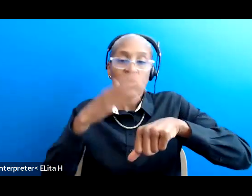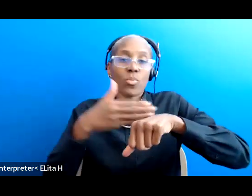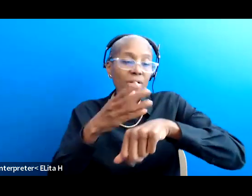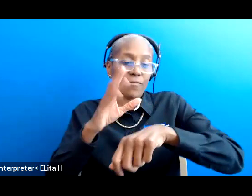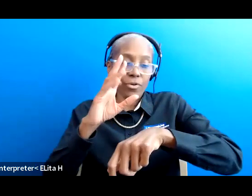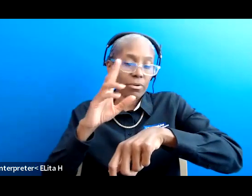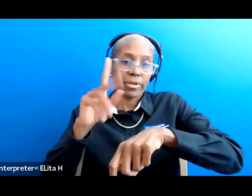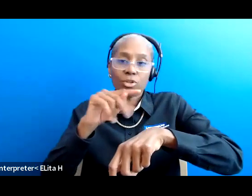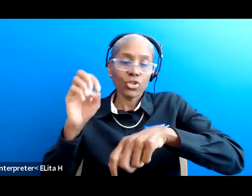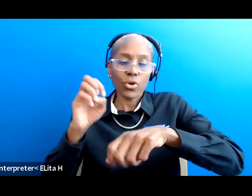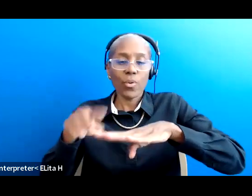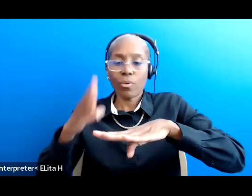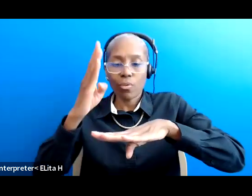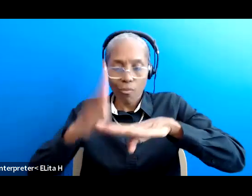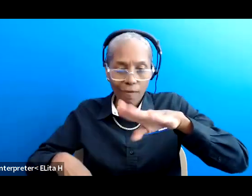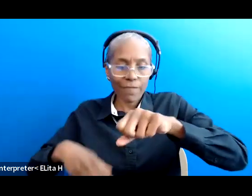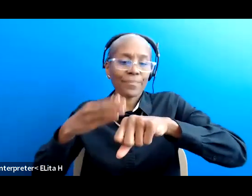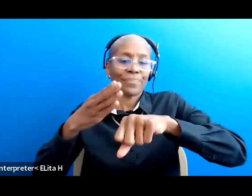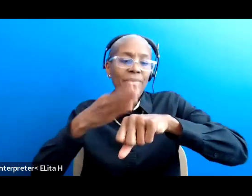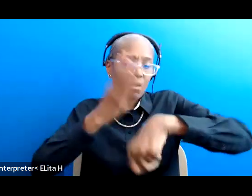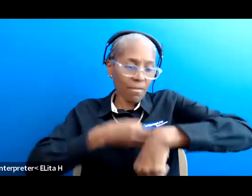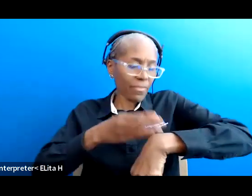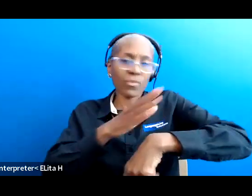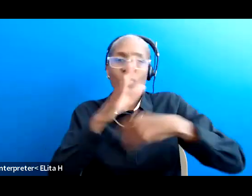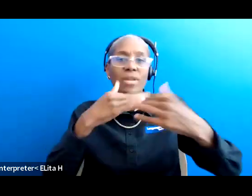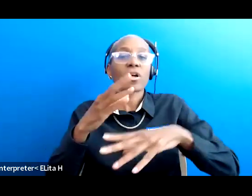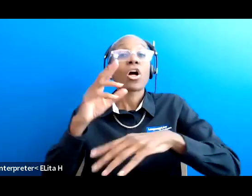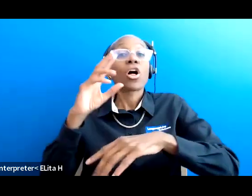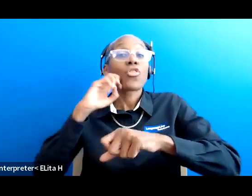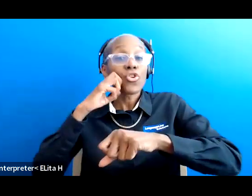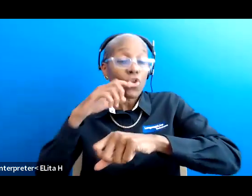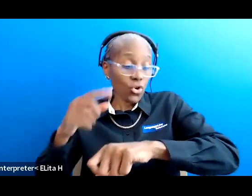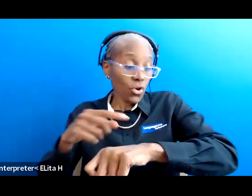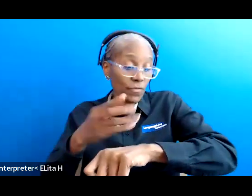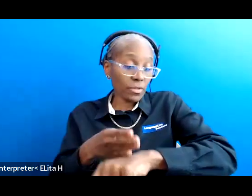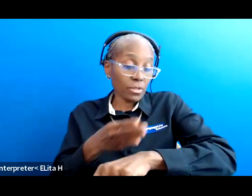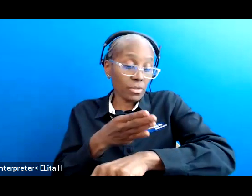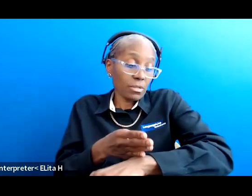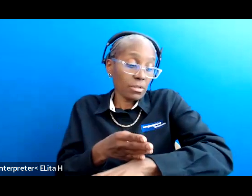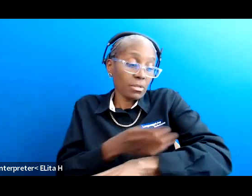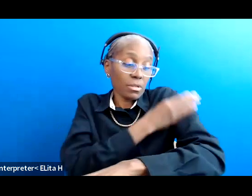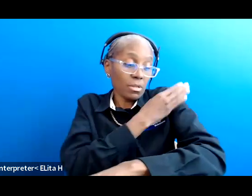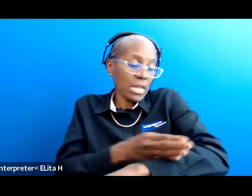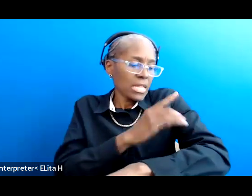has been amputated, the nerves up above that are still searching for that lower part of your leg.